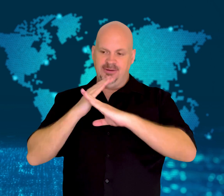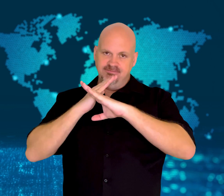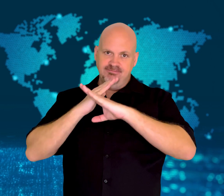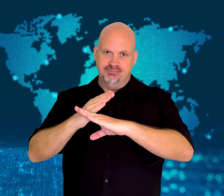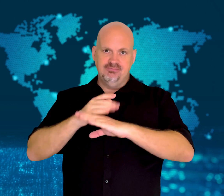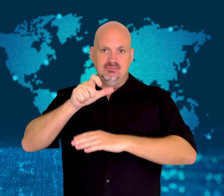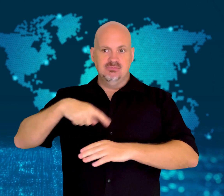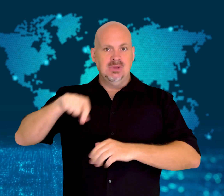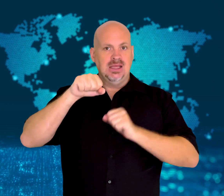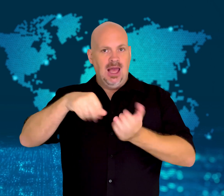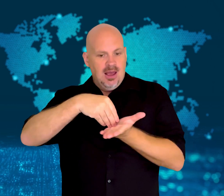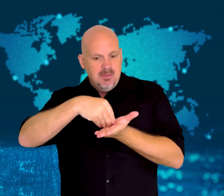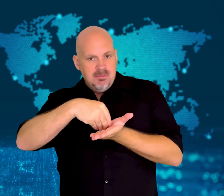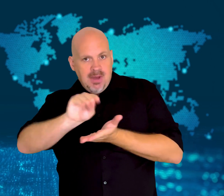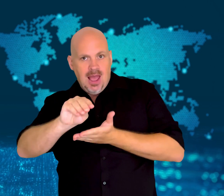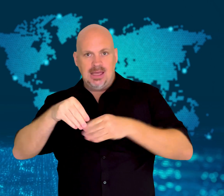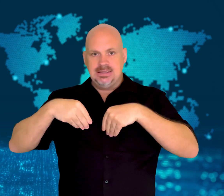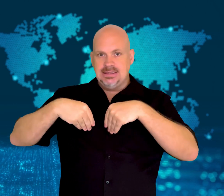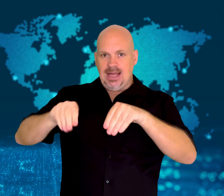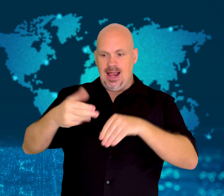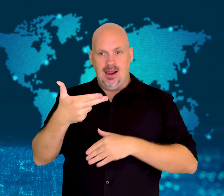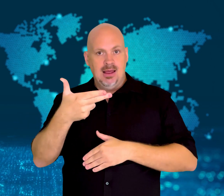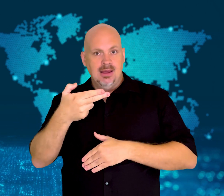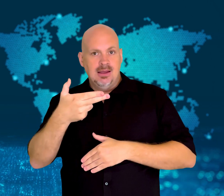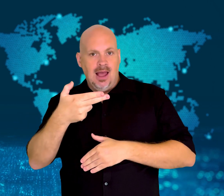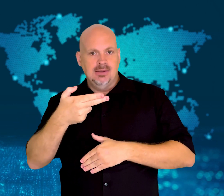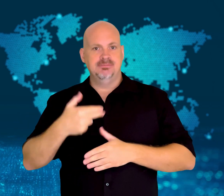and purchase of handguns.